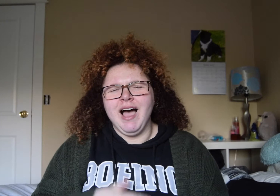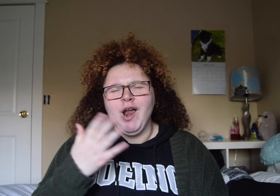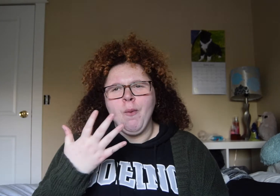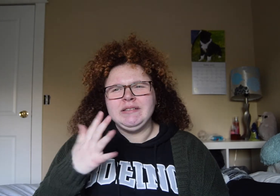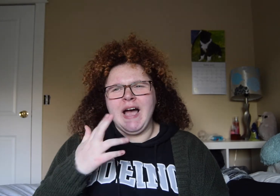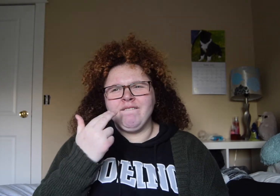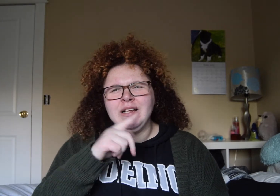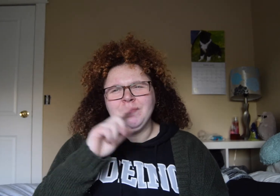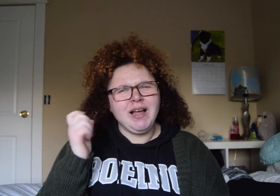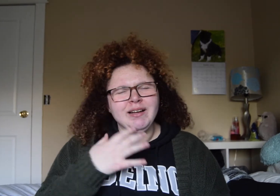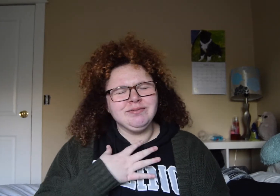You know it was kinda funny because